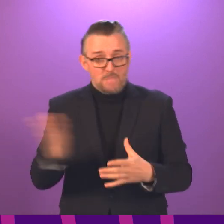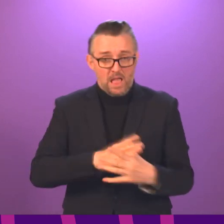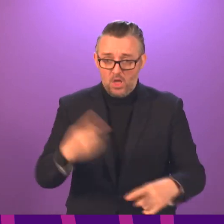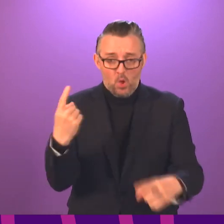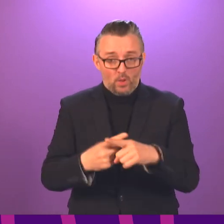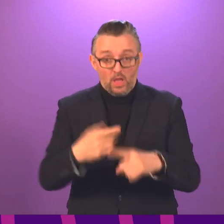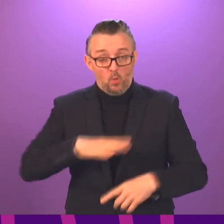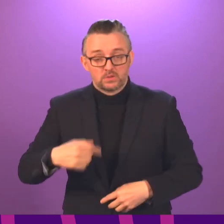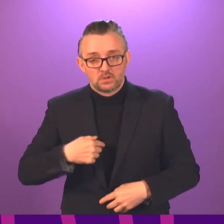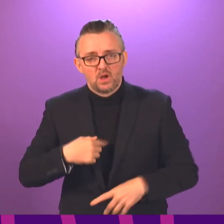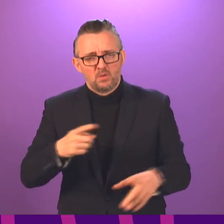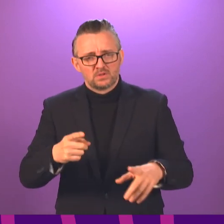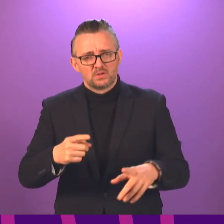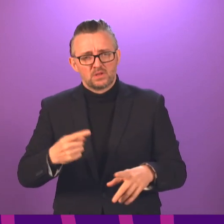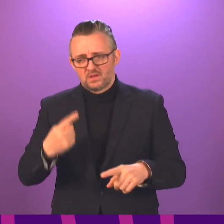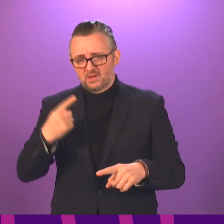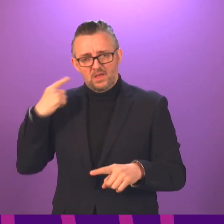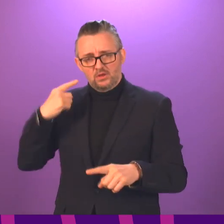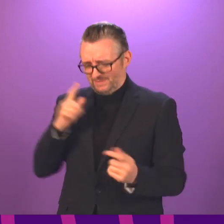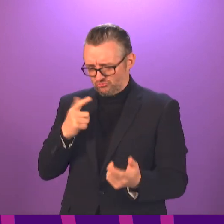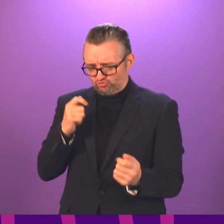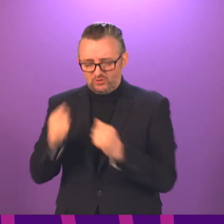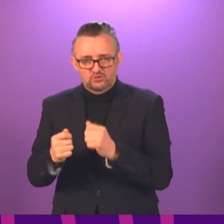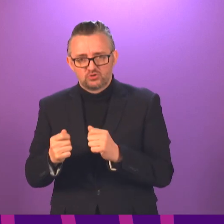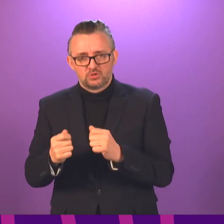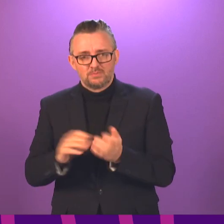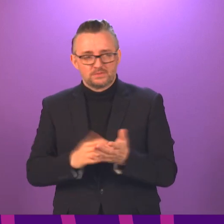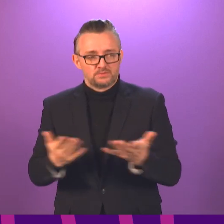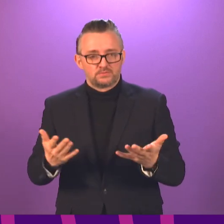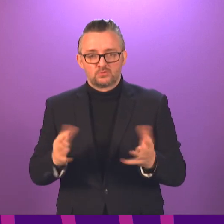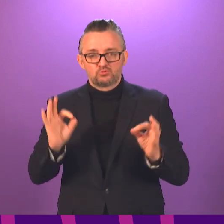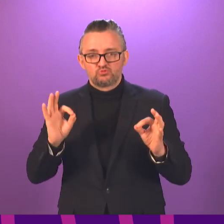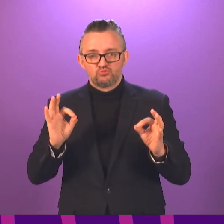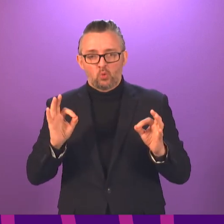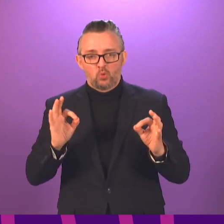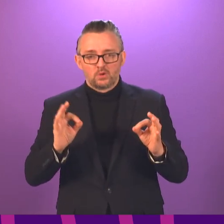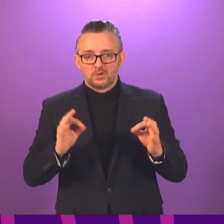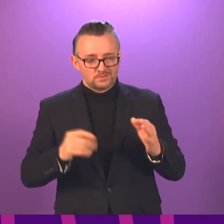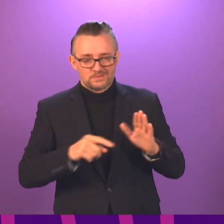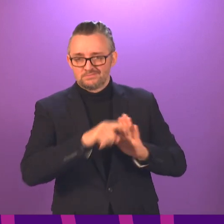the result of that last-minute change is that there is no guidance ready and teachers have